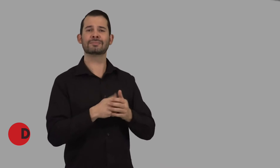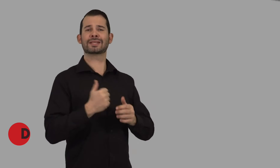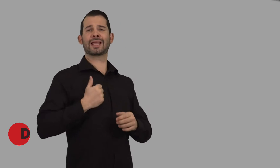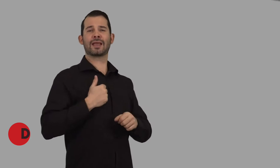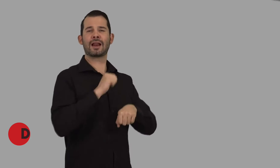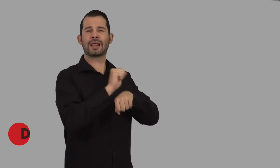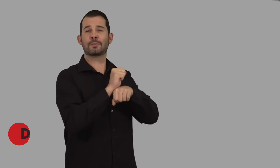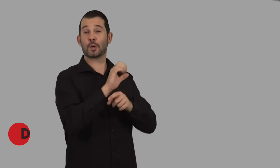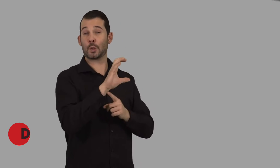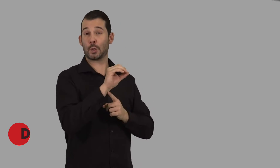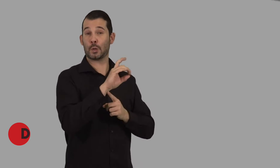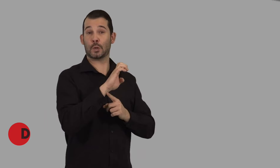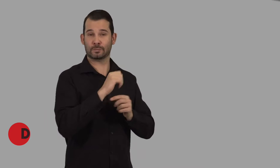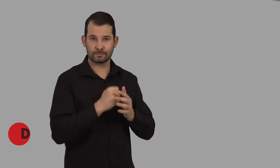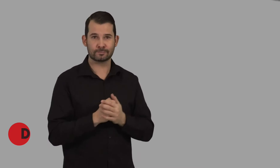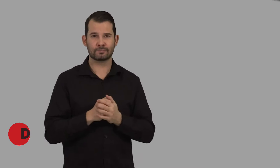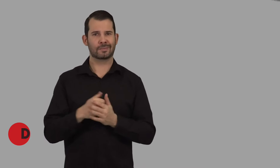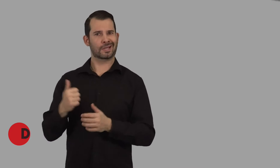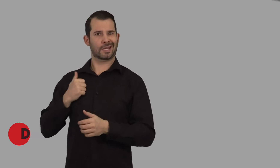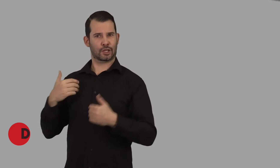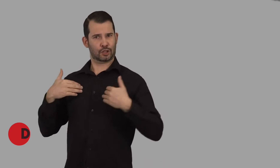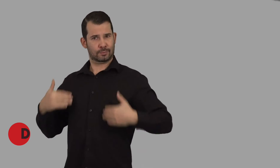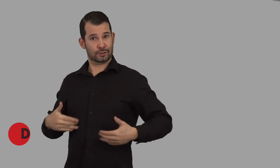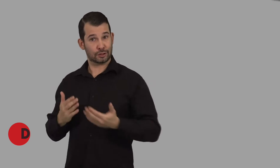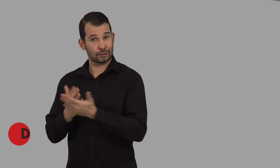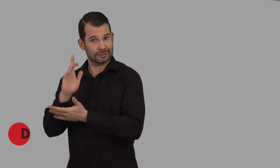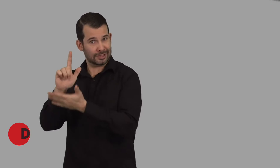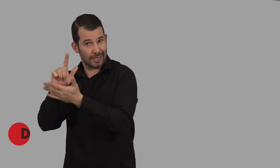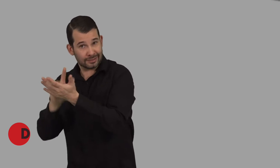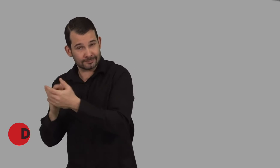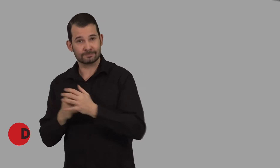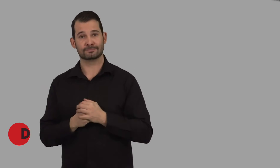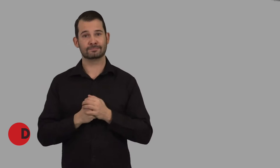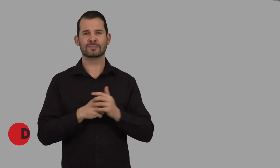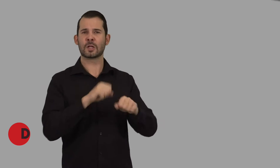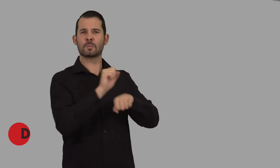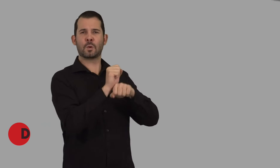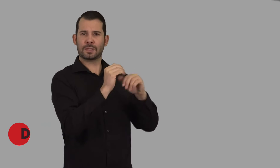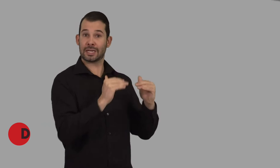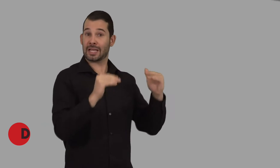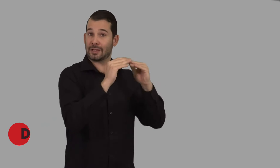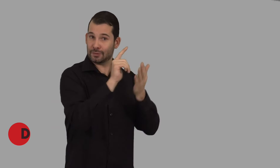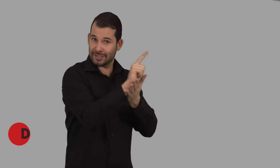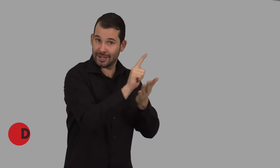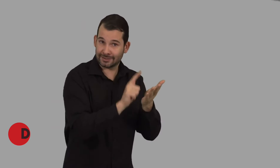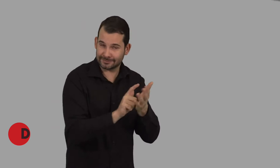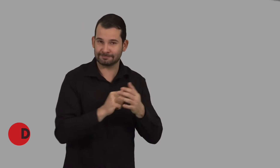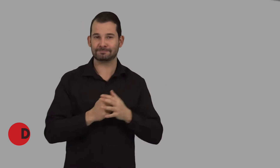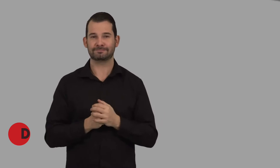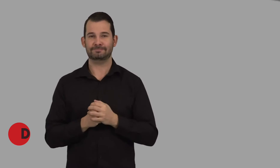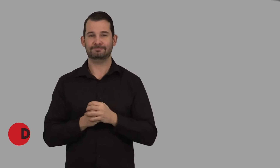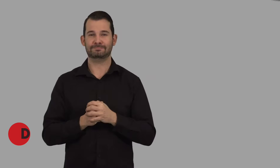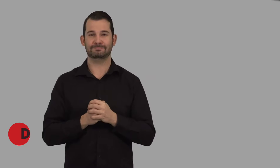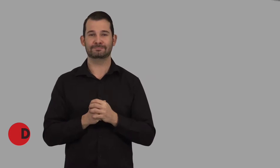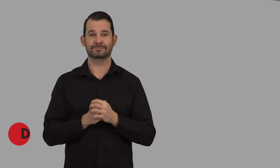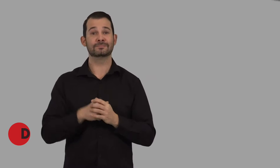Canada Labour Code, Canadian Human Rights Act, Employment Equity Act.